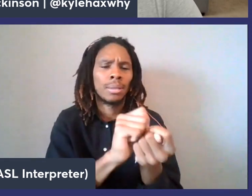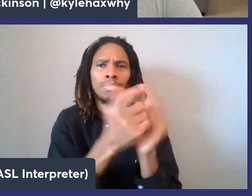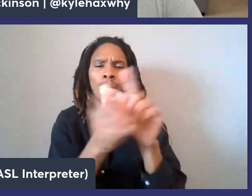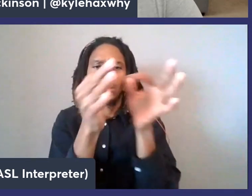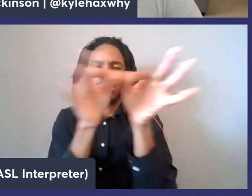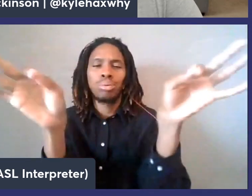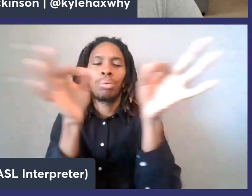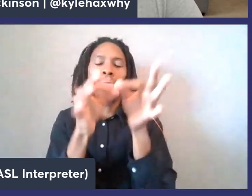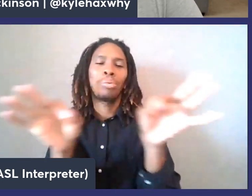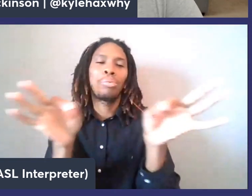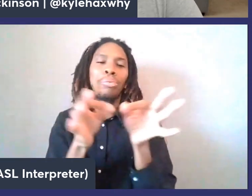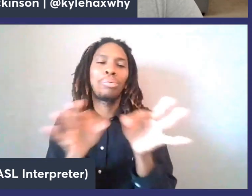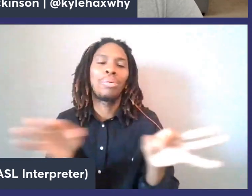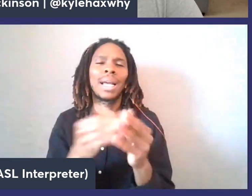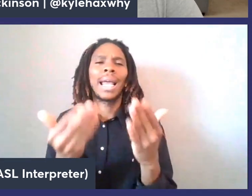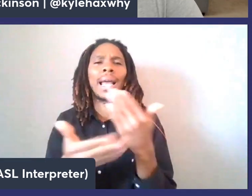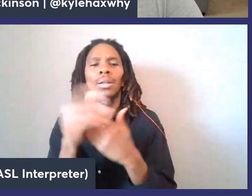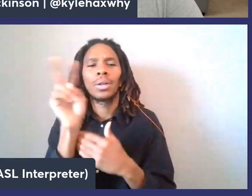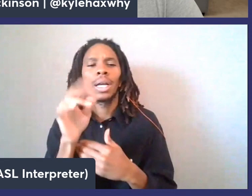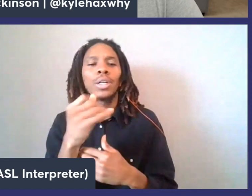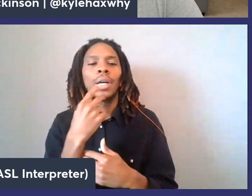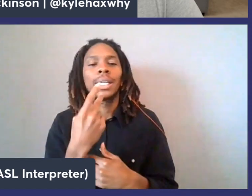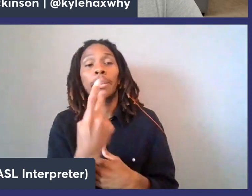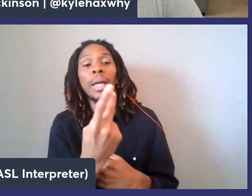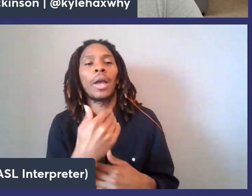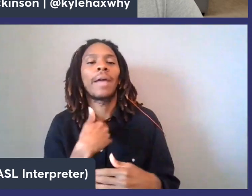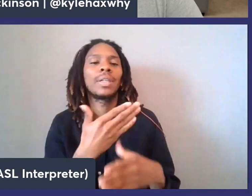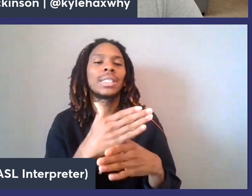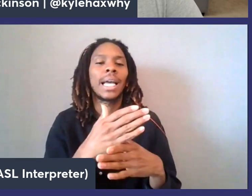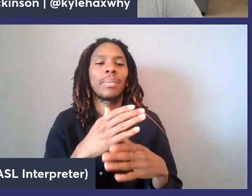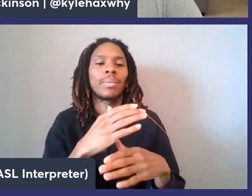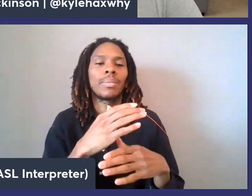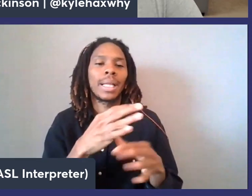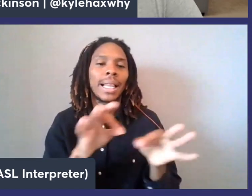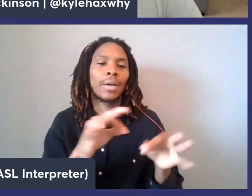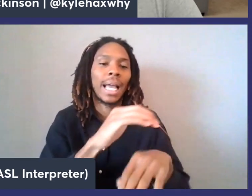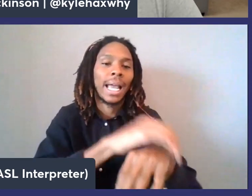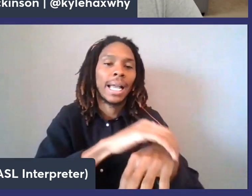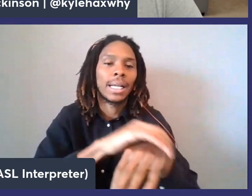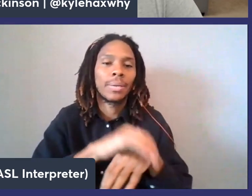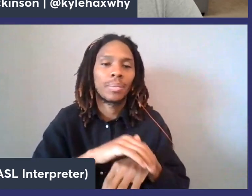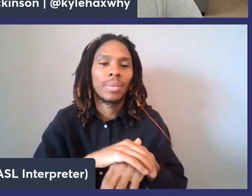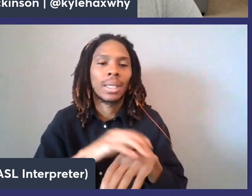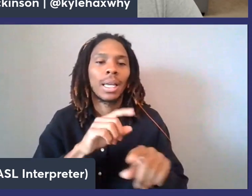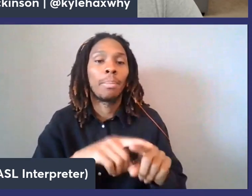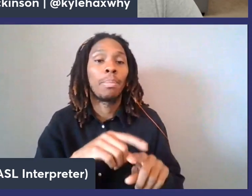So in case, like, you and I share same language, English, but let's say you and I are speaking in different languages.